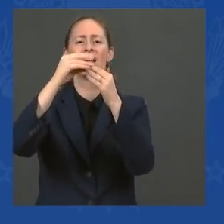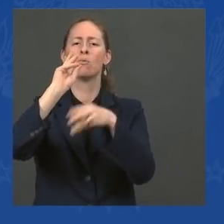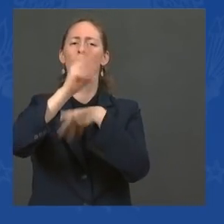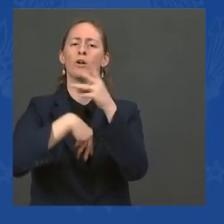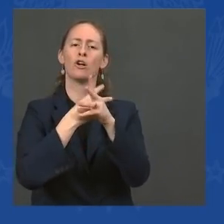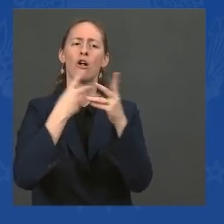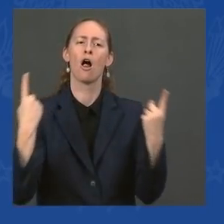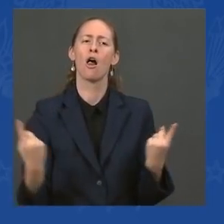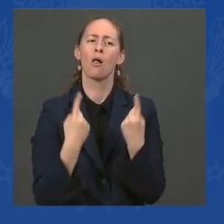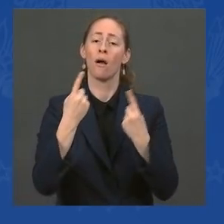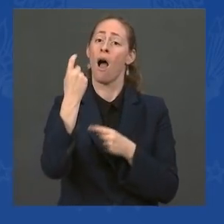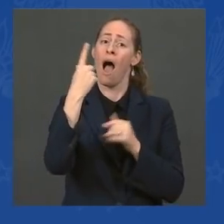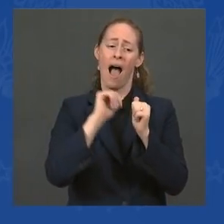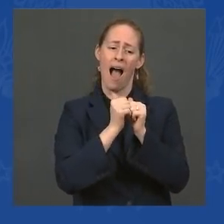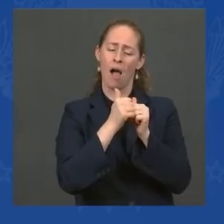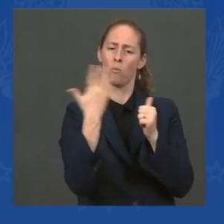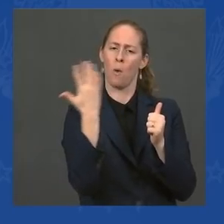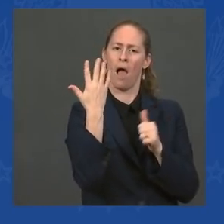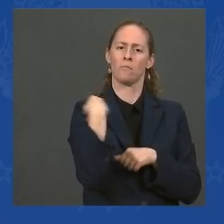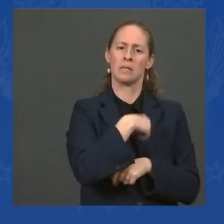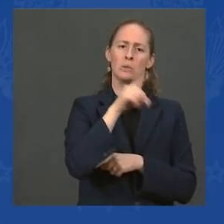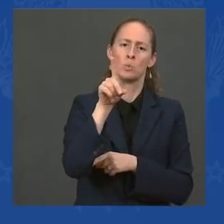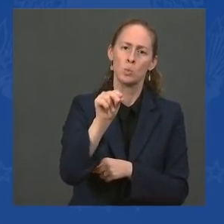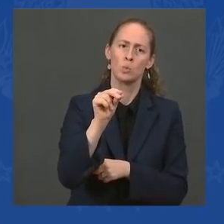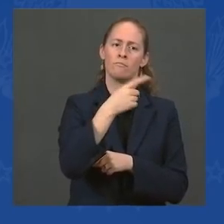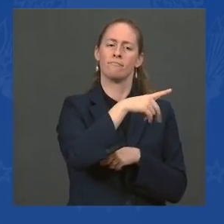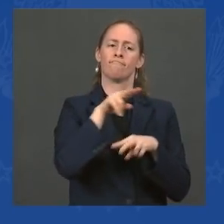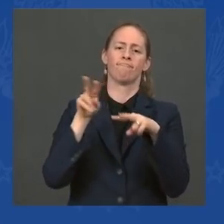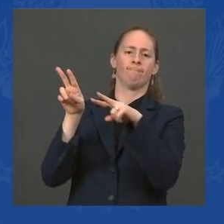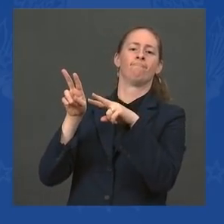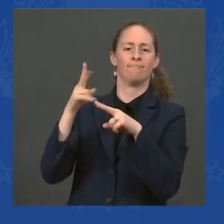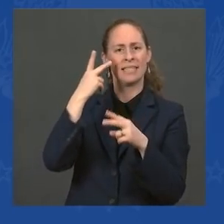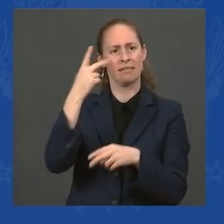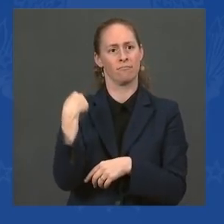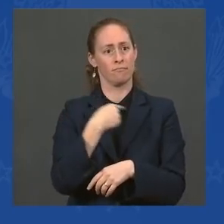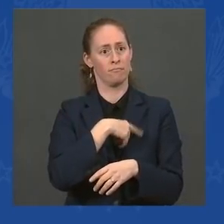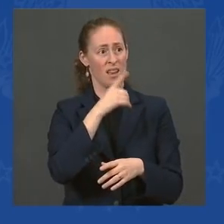And that's going to be called into severe question. I mean, for real. For real.